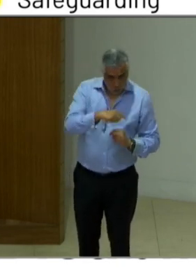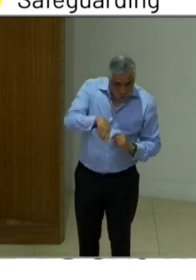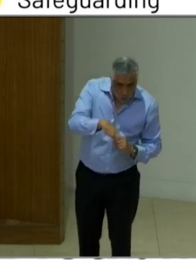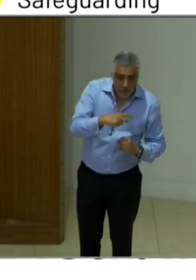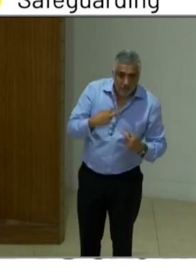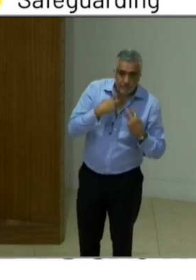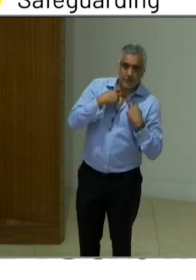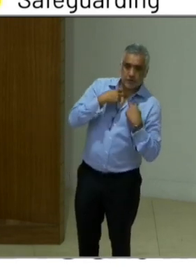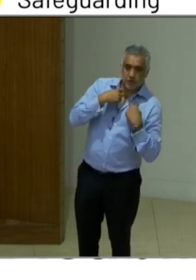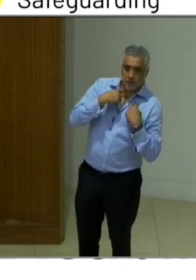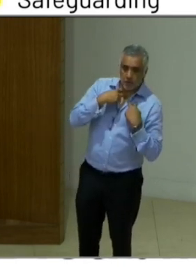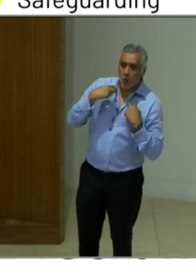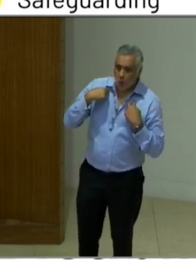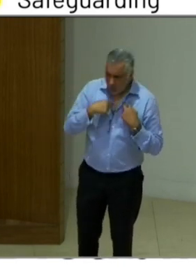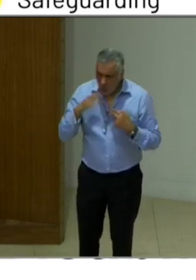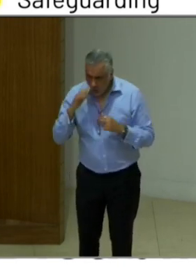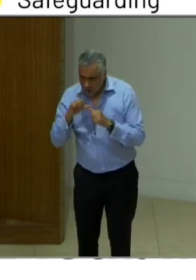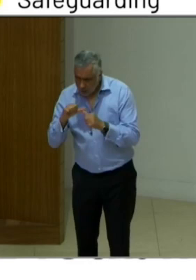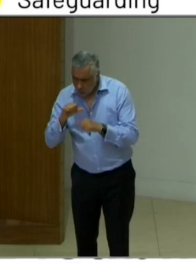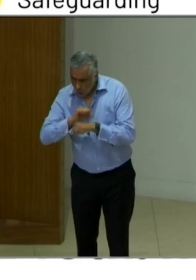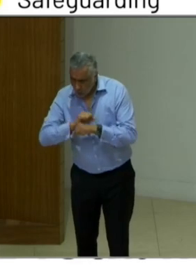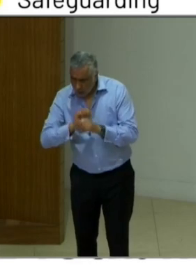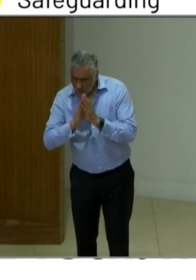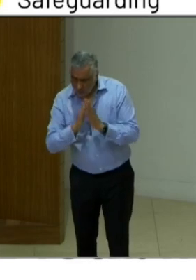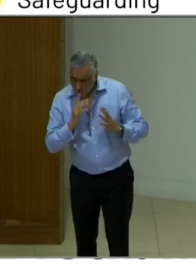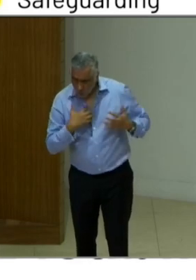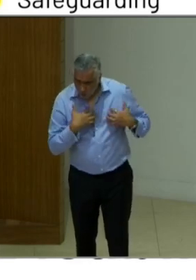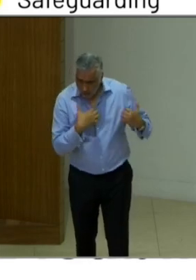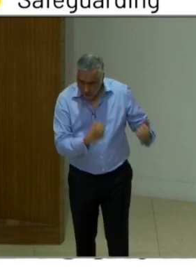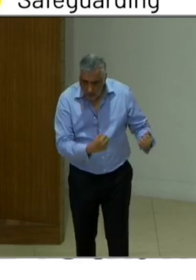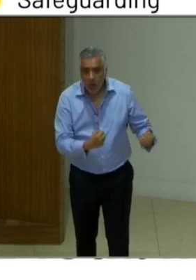We will continue to work and to pray for healing, as well as commit ourselves